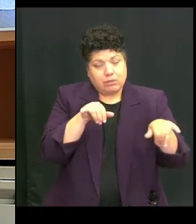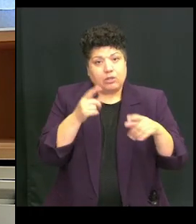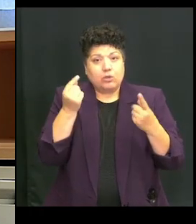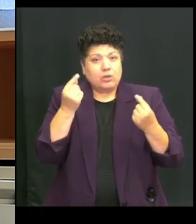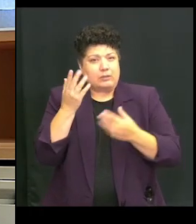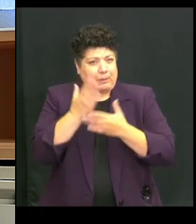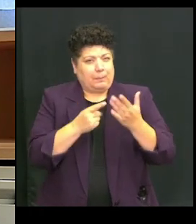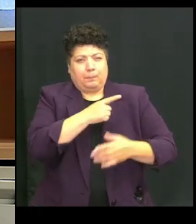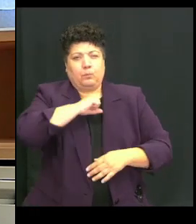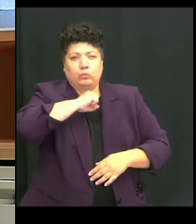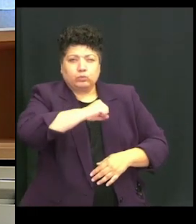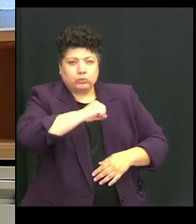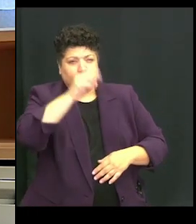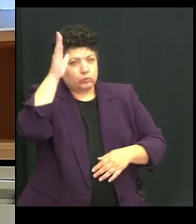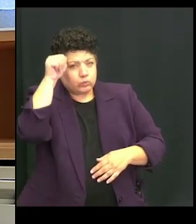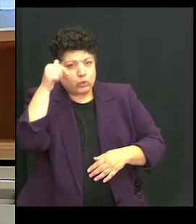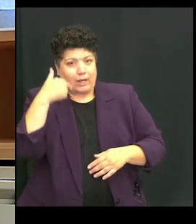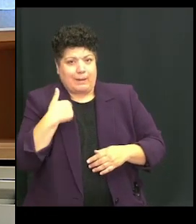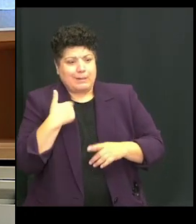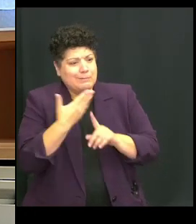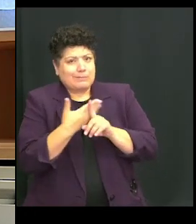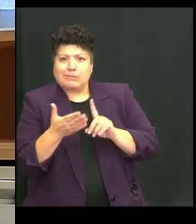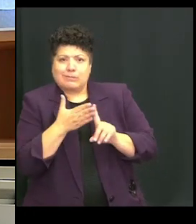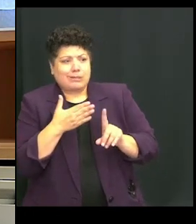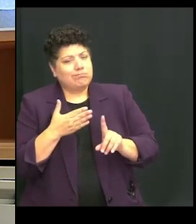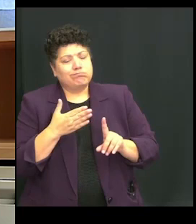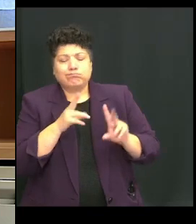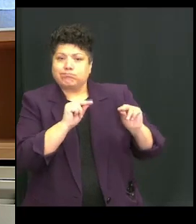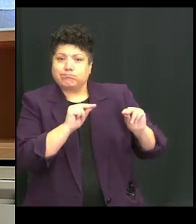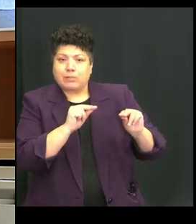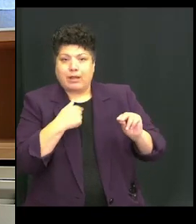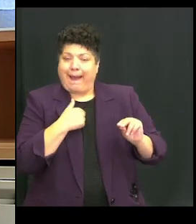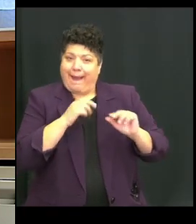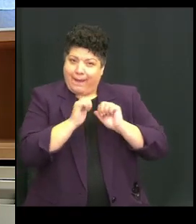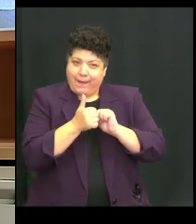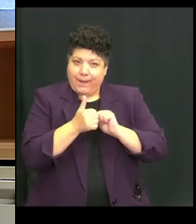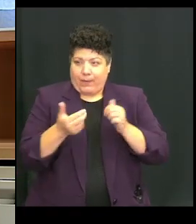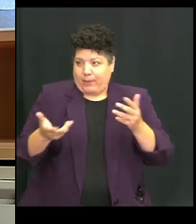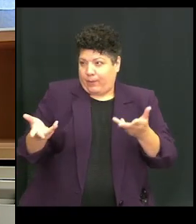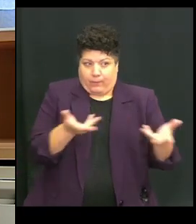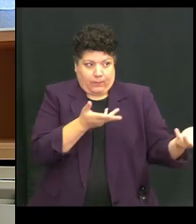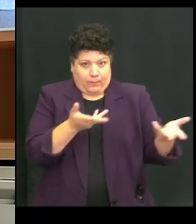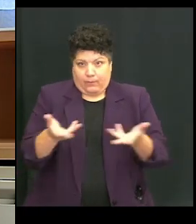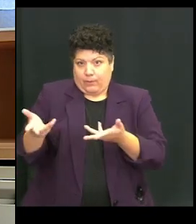and find ways to bridge that divide. And this can be simple, we don't have to overthink it,